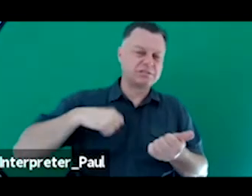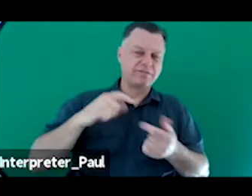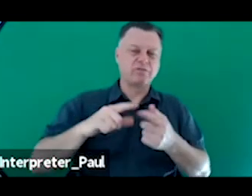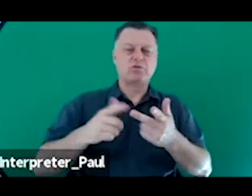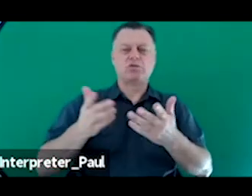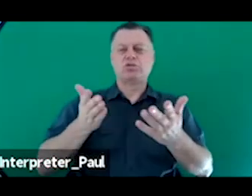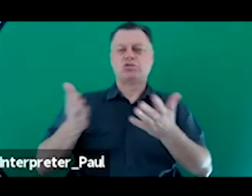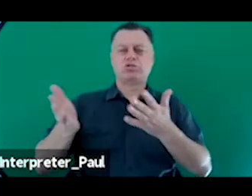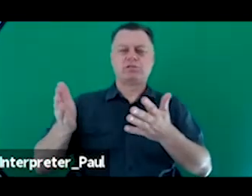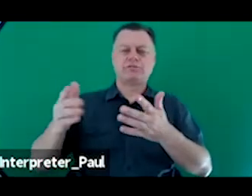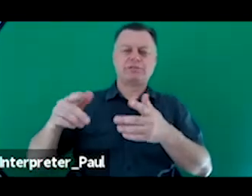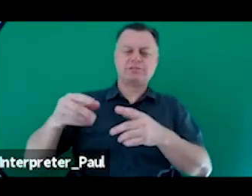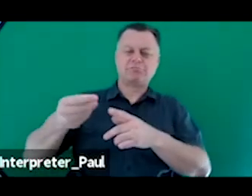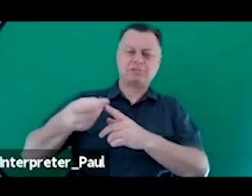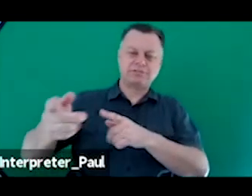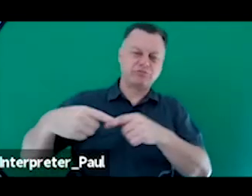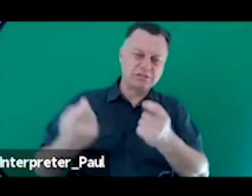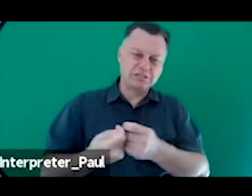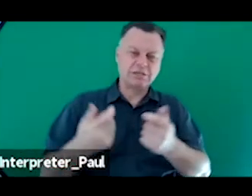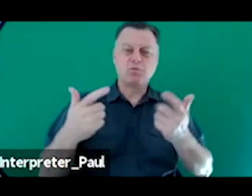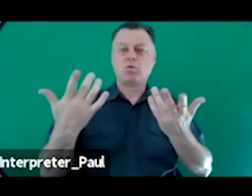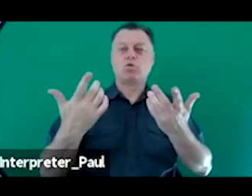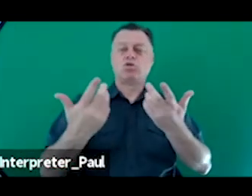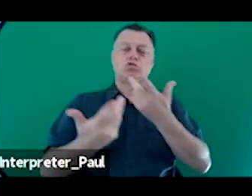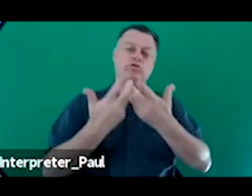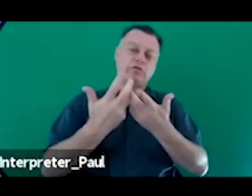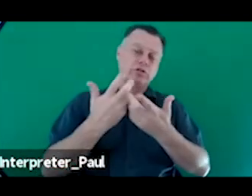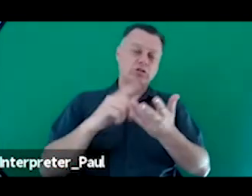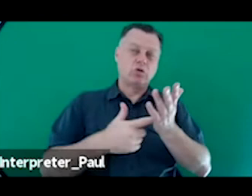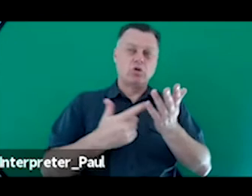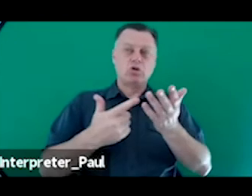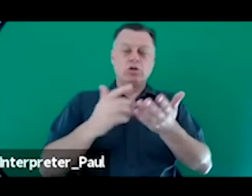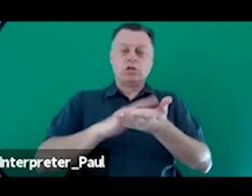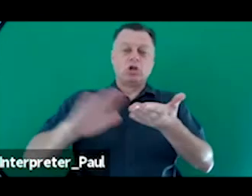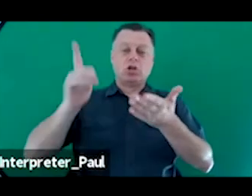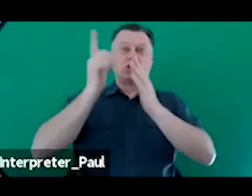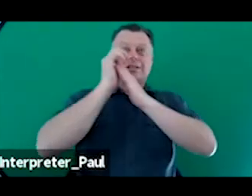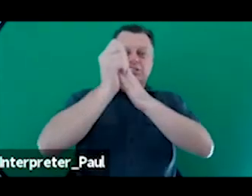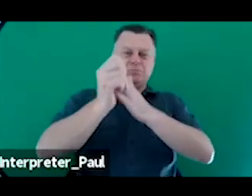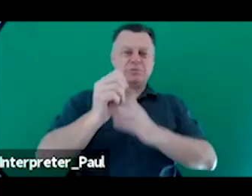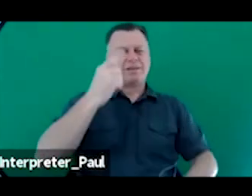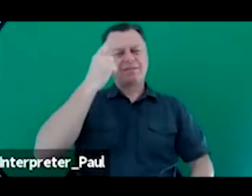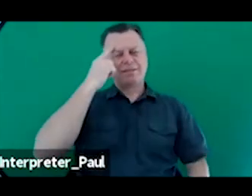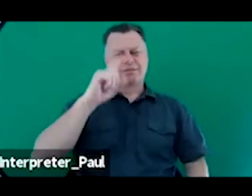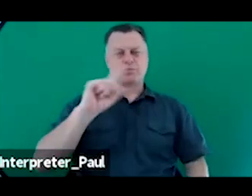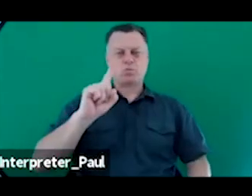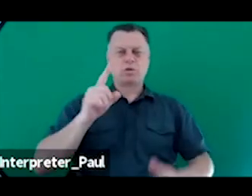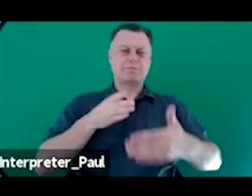to your campus leaders, think first about the barriers that everyone perceives and everyone